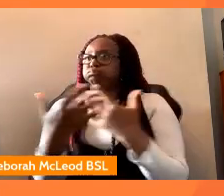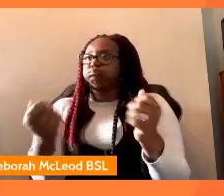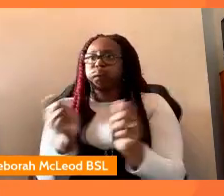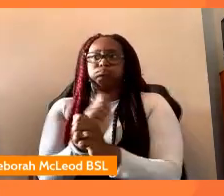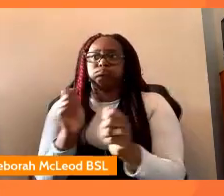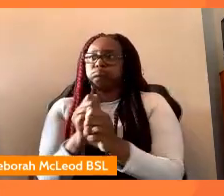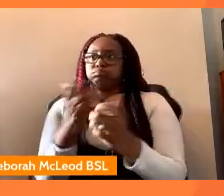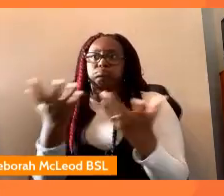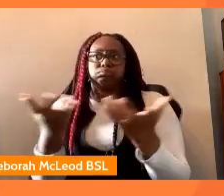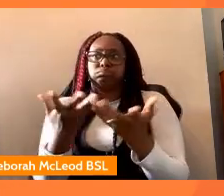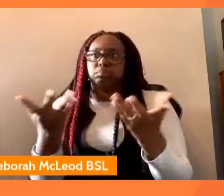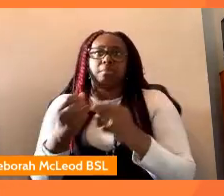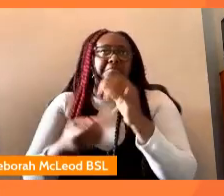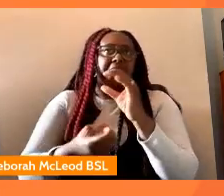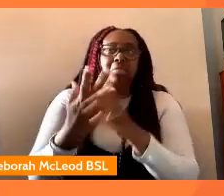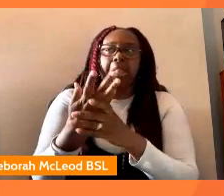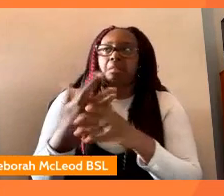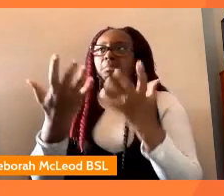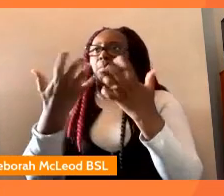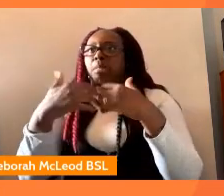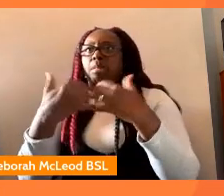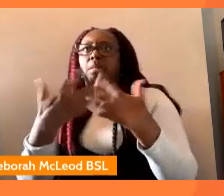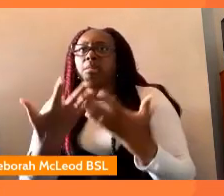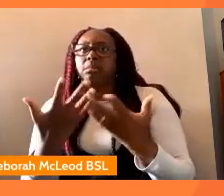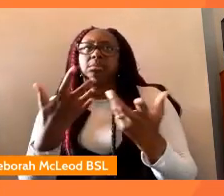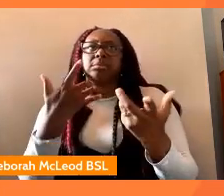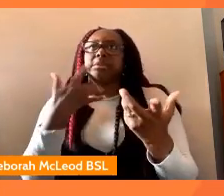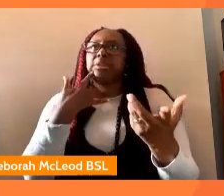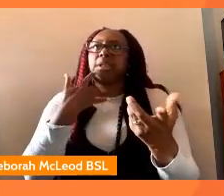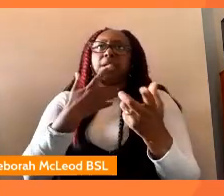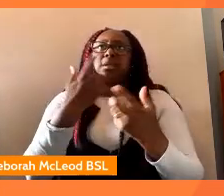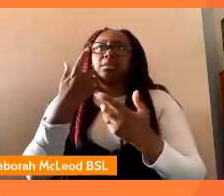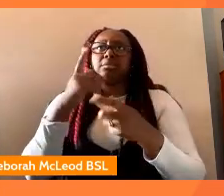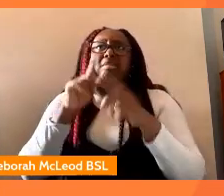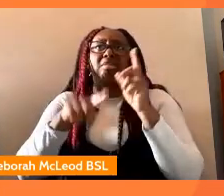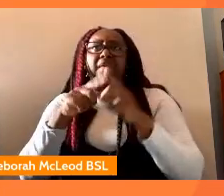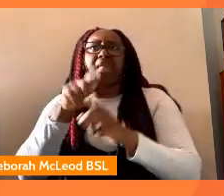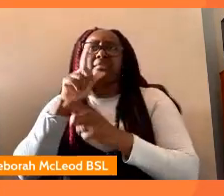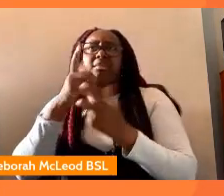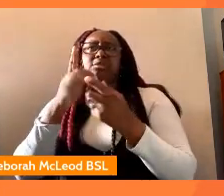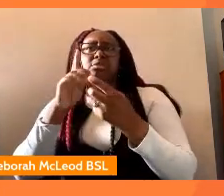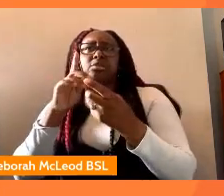I mean developments in technology are outpacing the sector's ability to react and create.